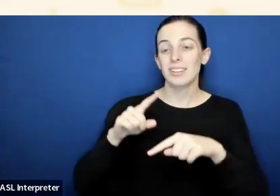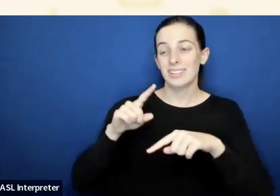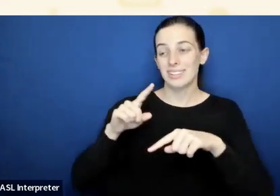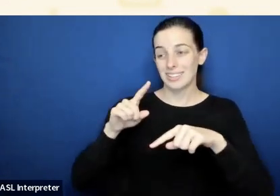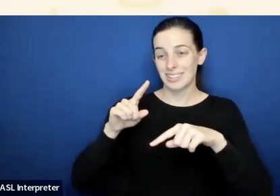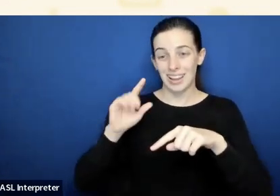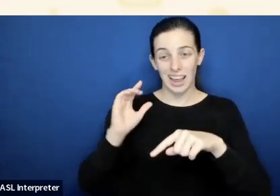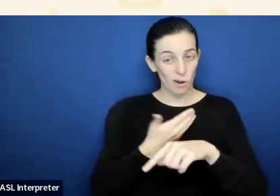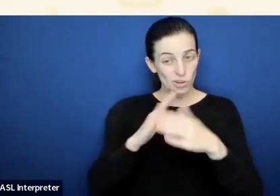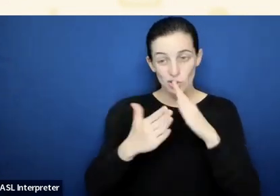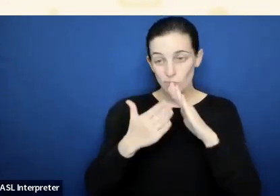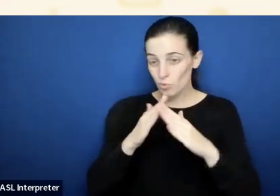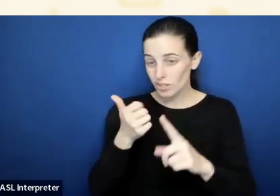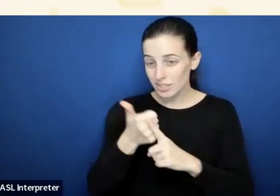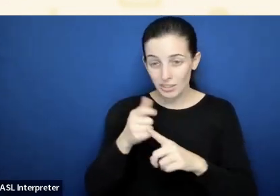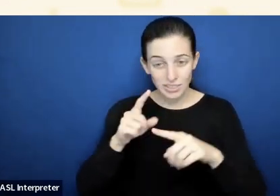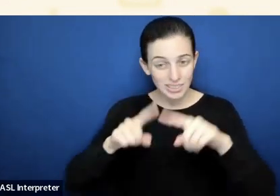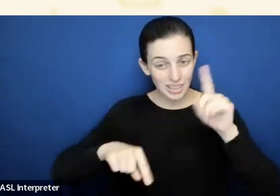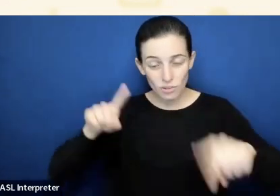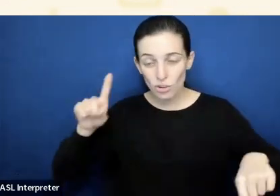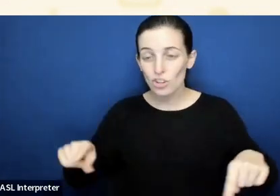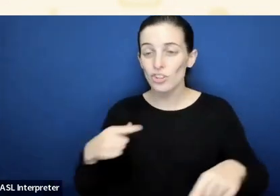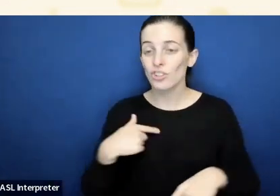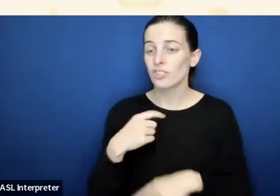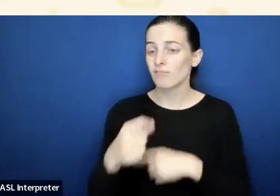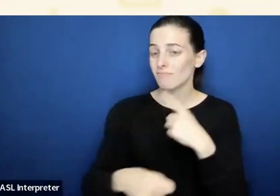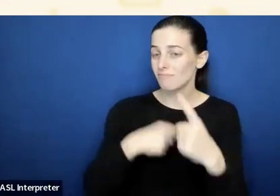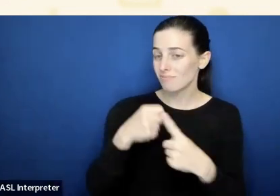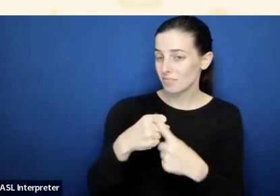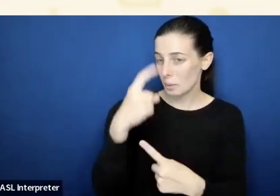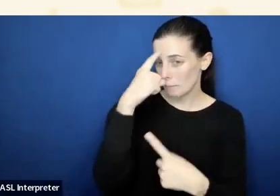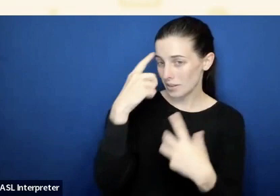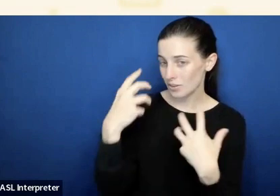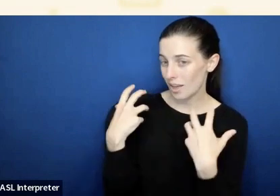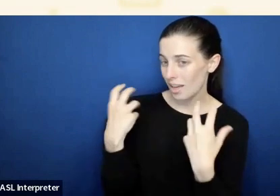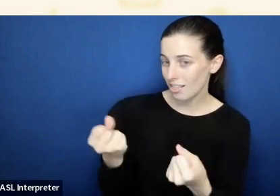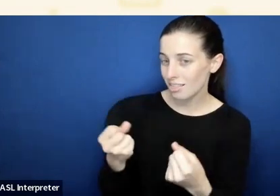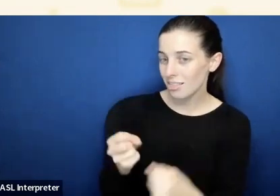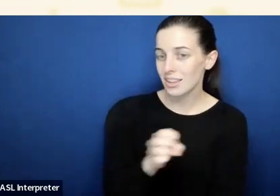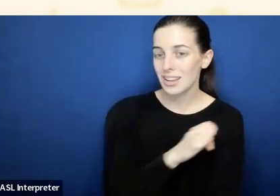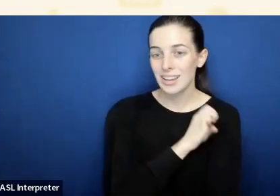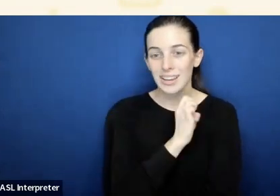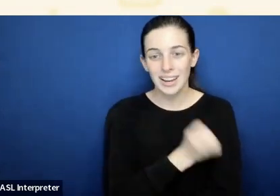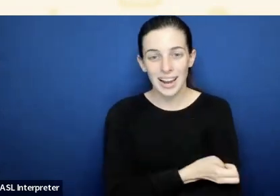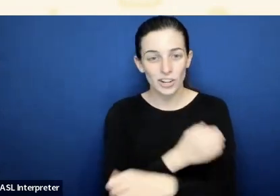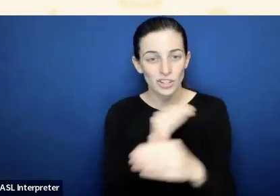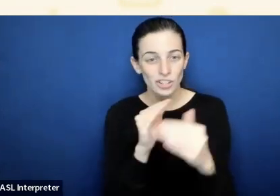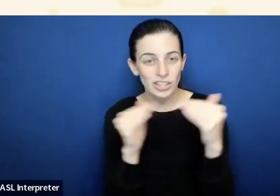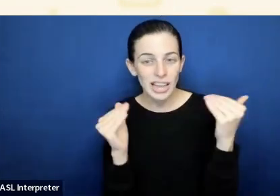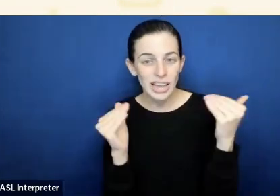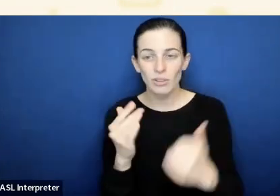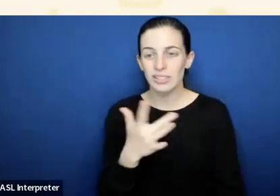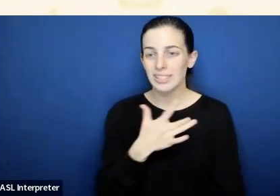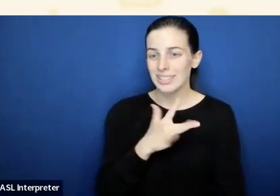affecting mental health, energy levels, sensory processing, and so much more.